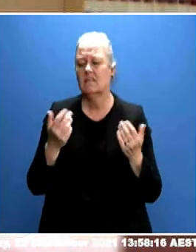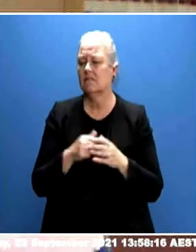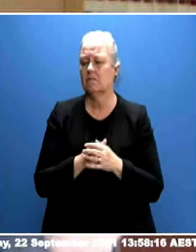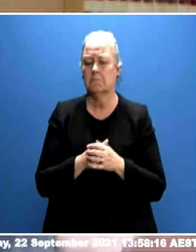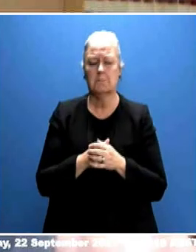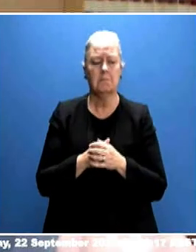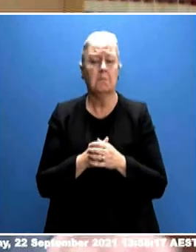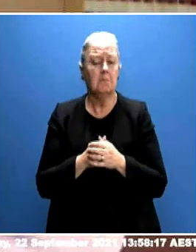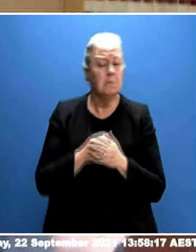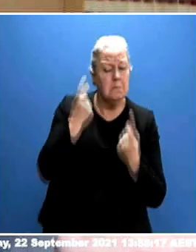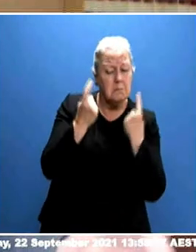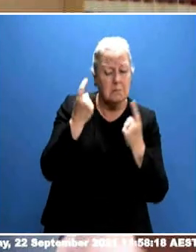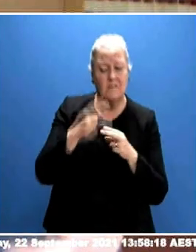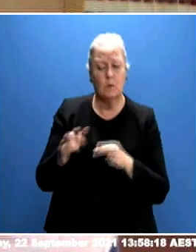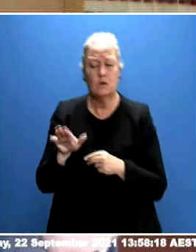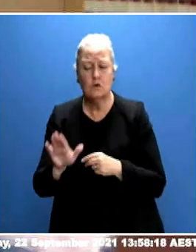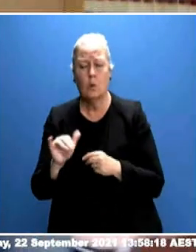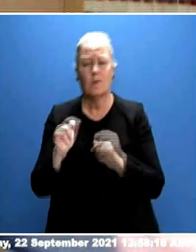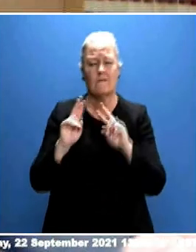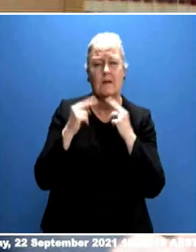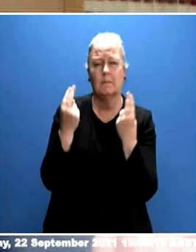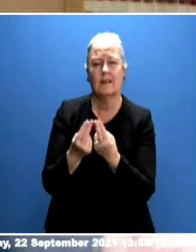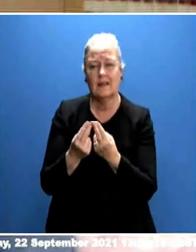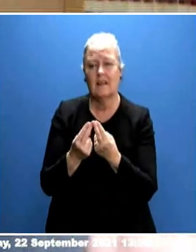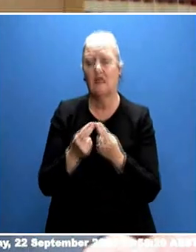So a child or a family member is able to say no, they don't want to be in Kath